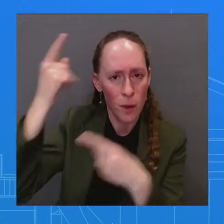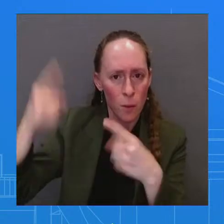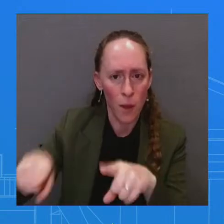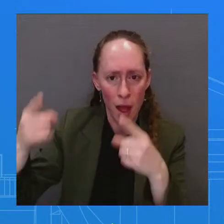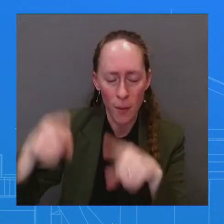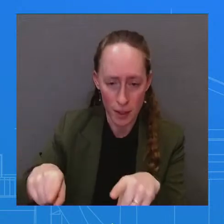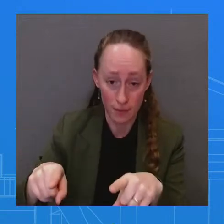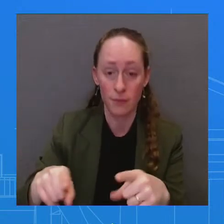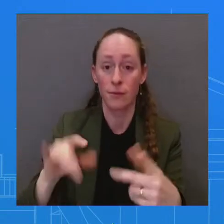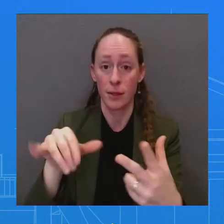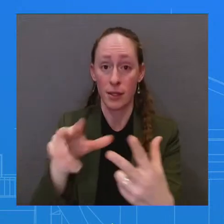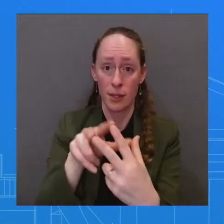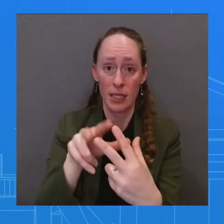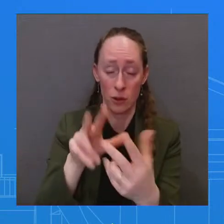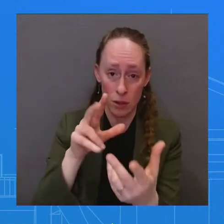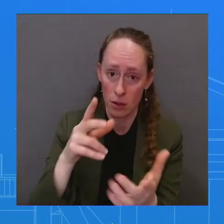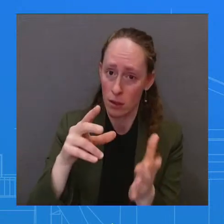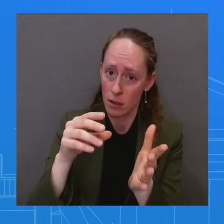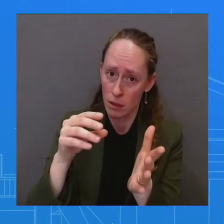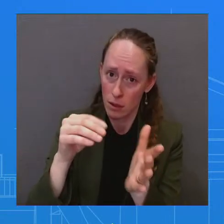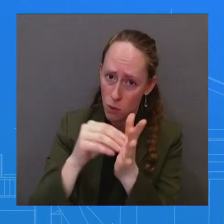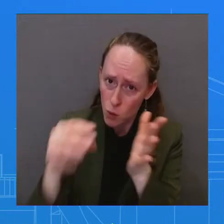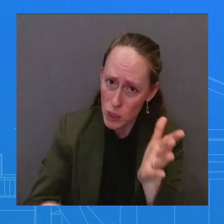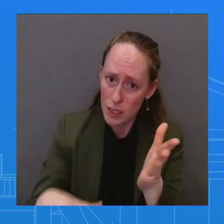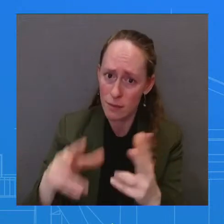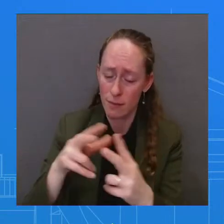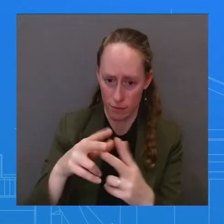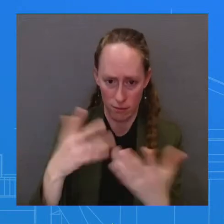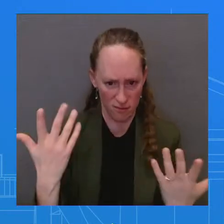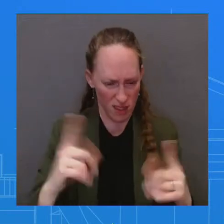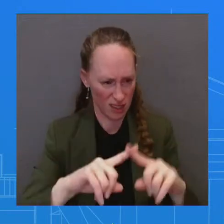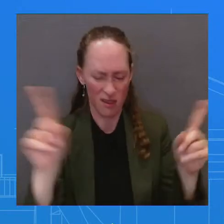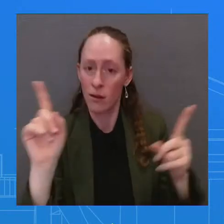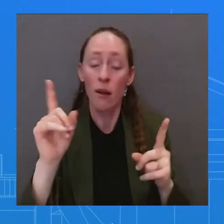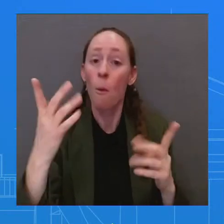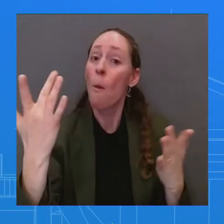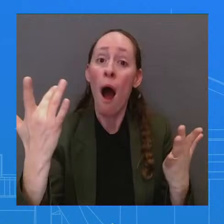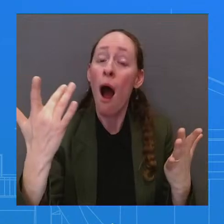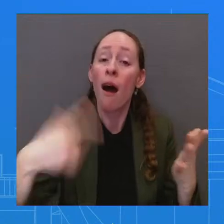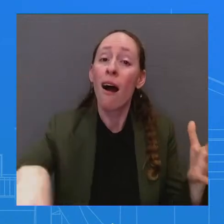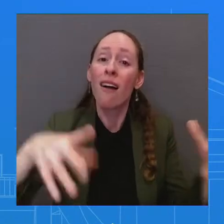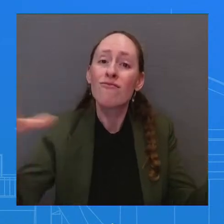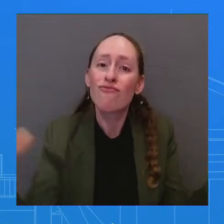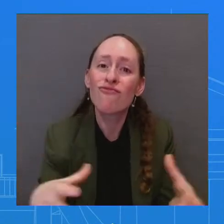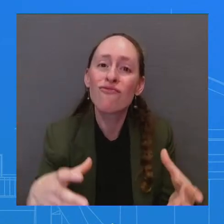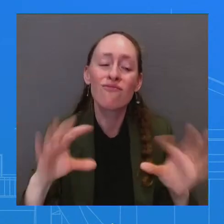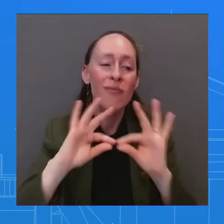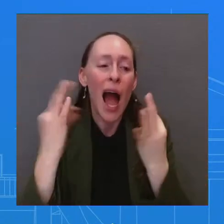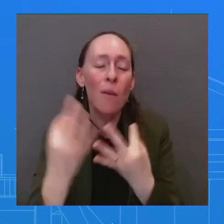gathering with family and loved ones to celebrate Thanksgiving. They should be back in school with their classmates,